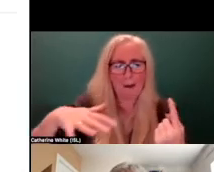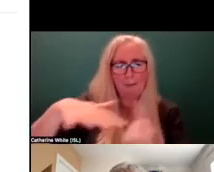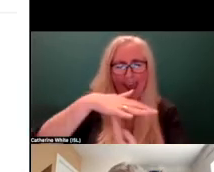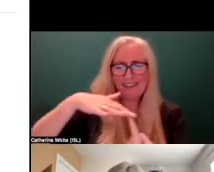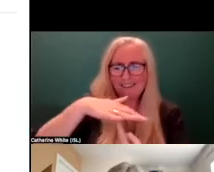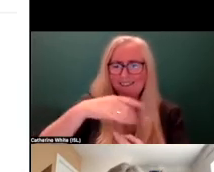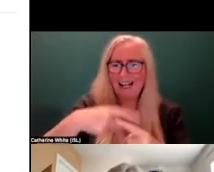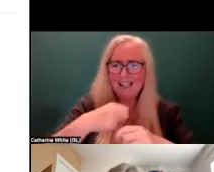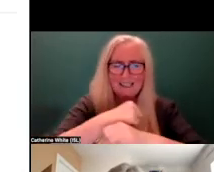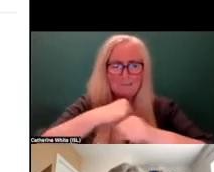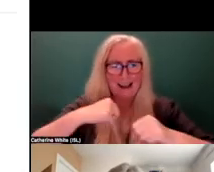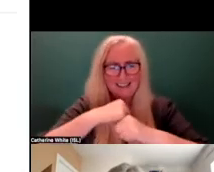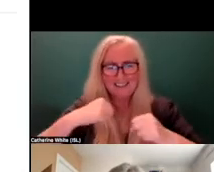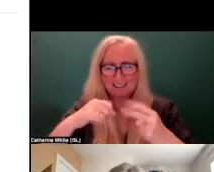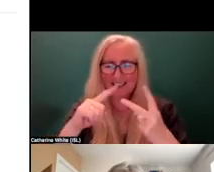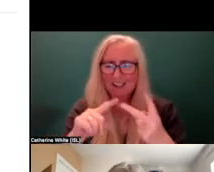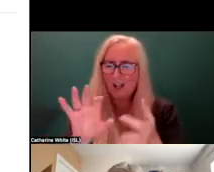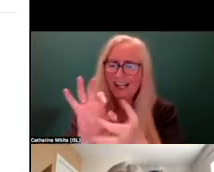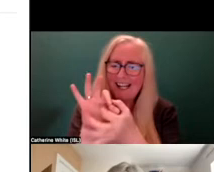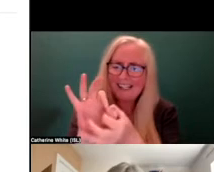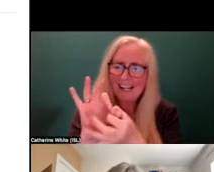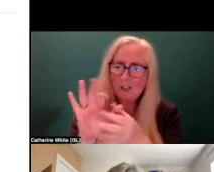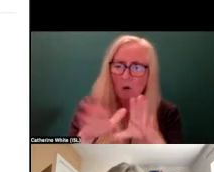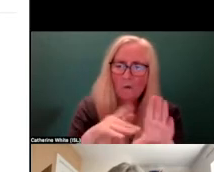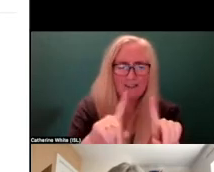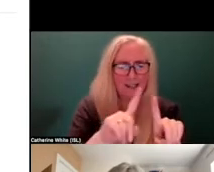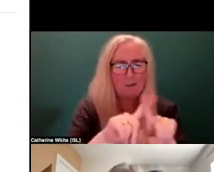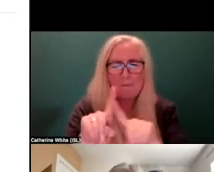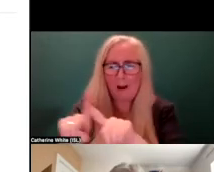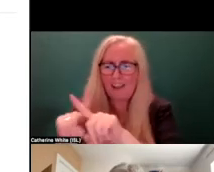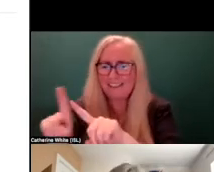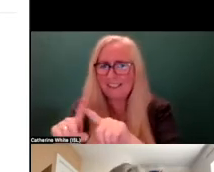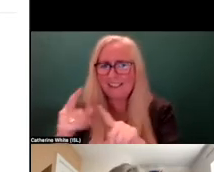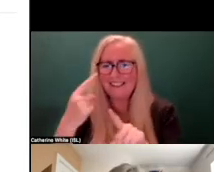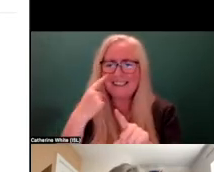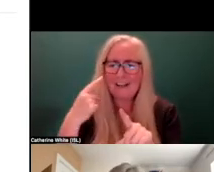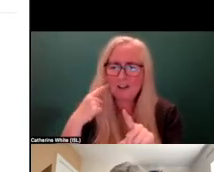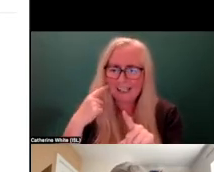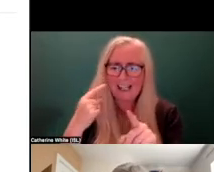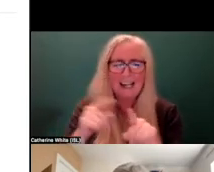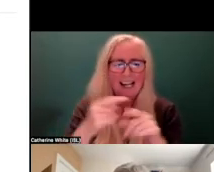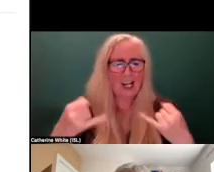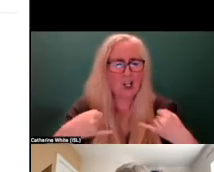and joyous places and spaces. So I think that's around engaging with the multisensory mind, enjoying